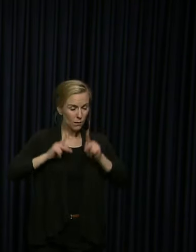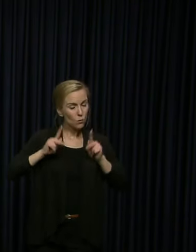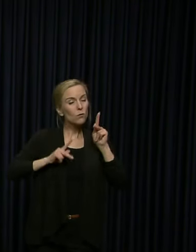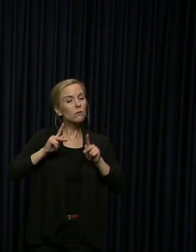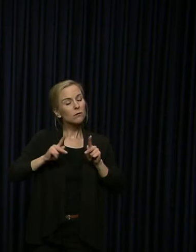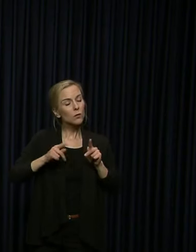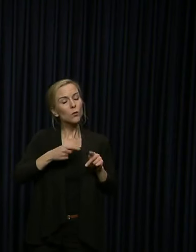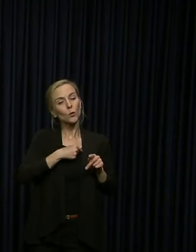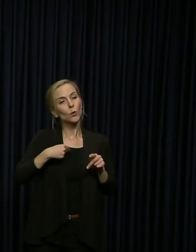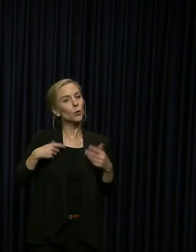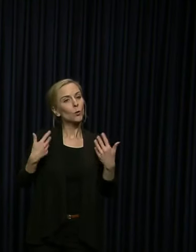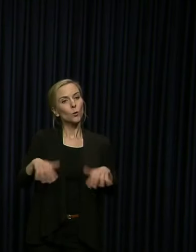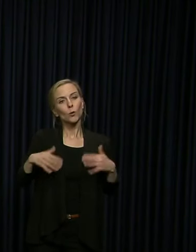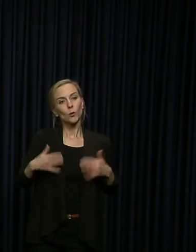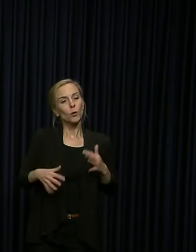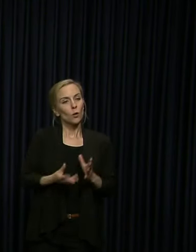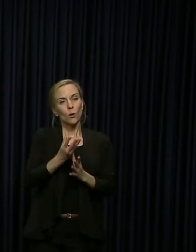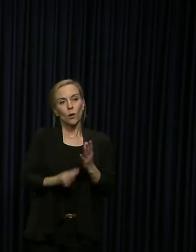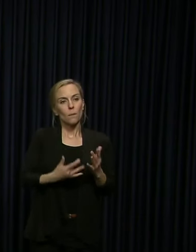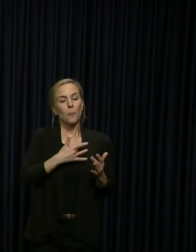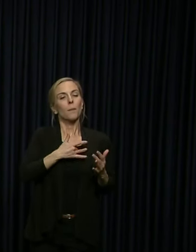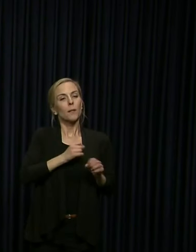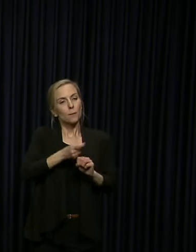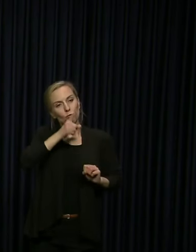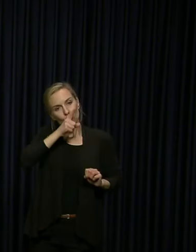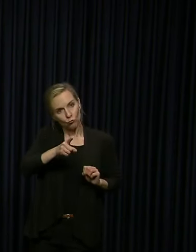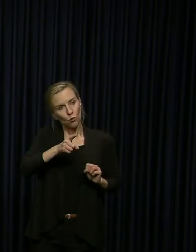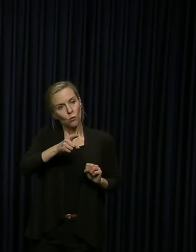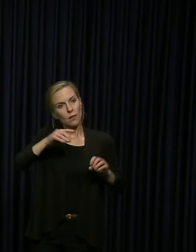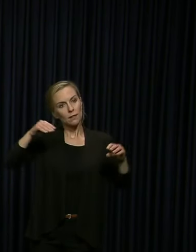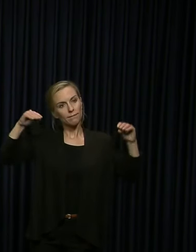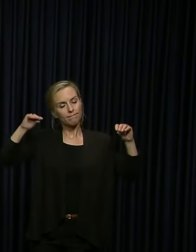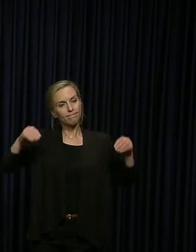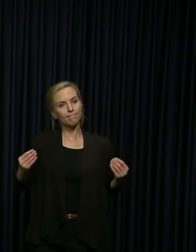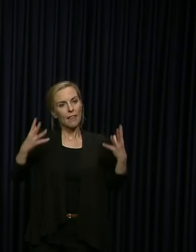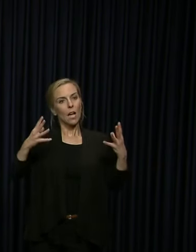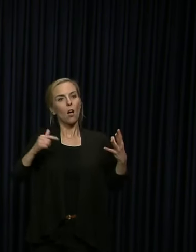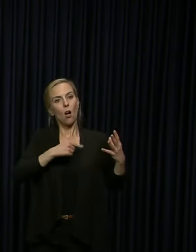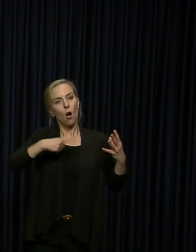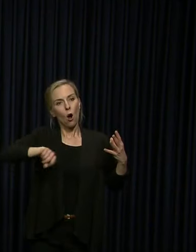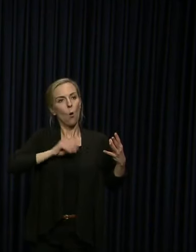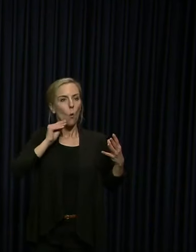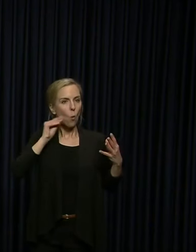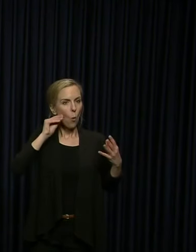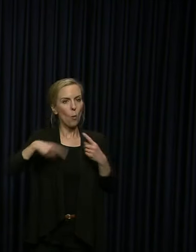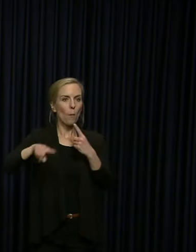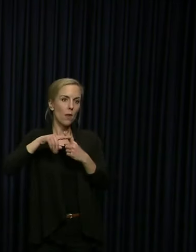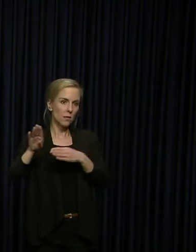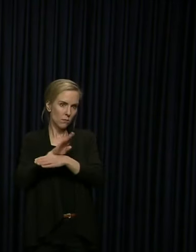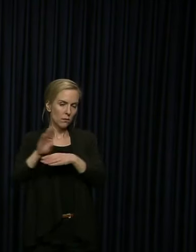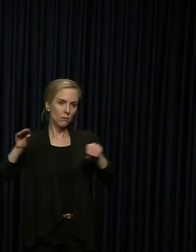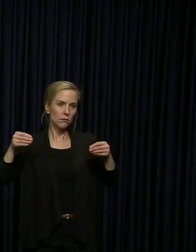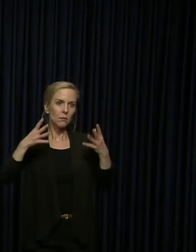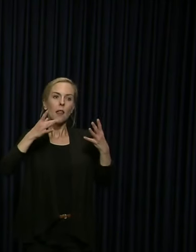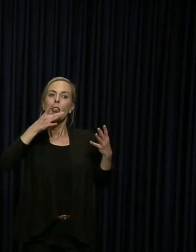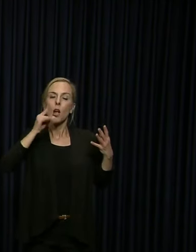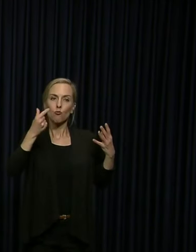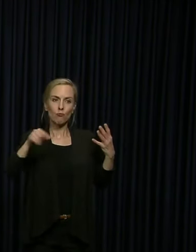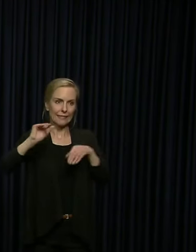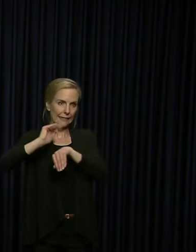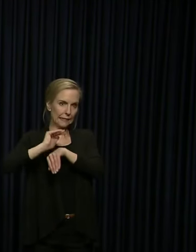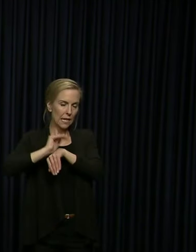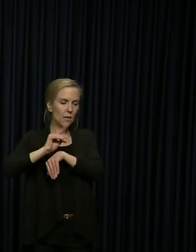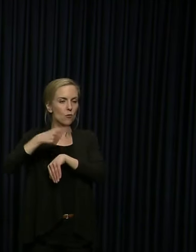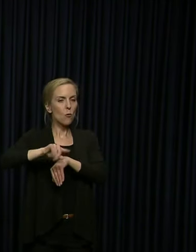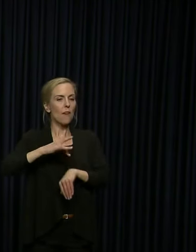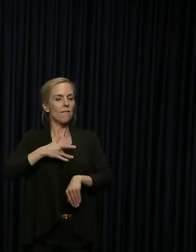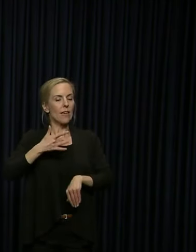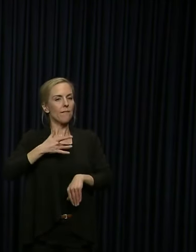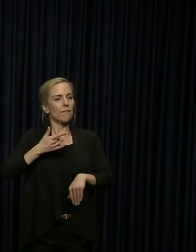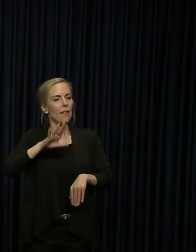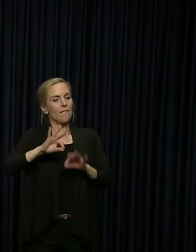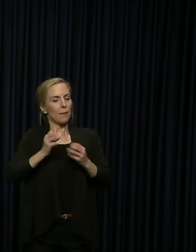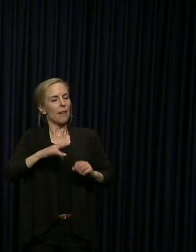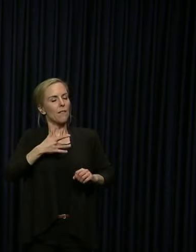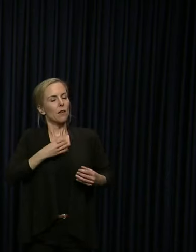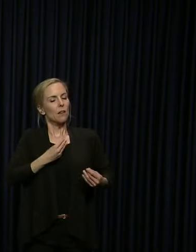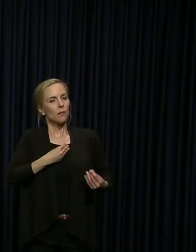IS AND LET'S REMEMBER THAT OUR